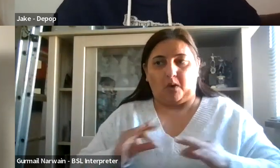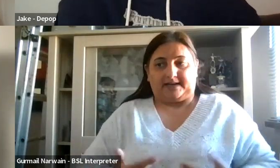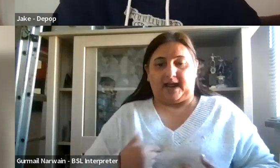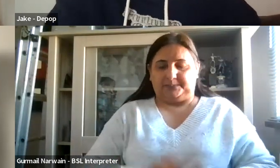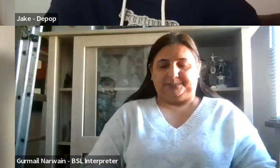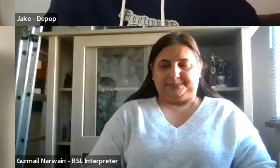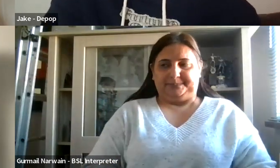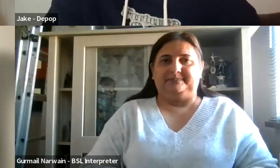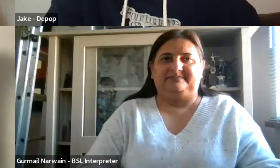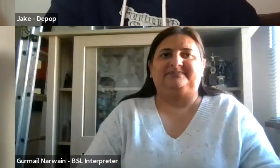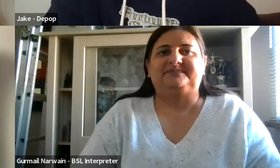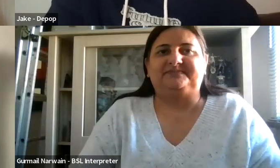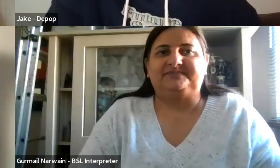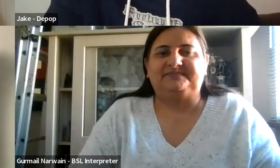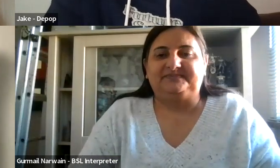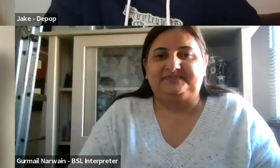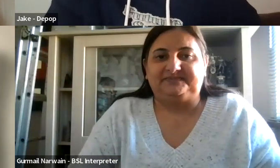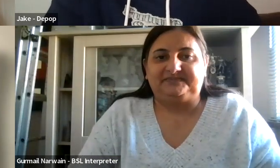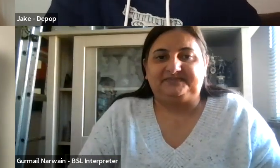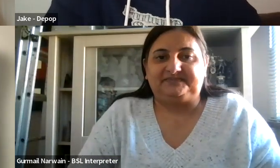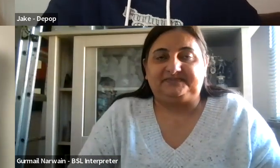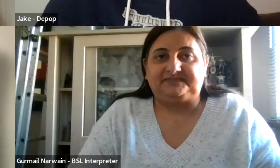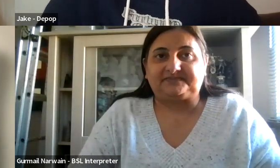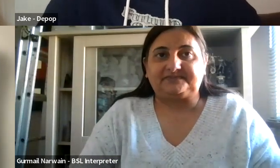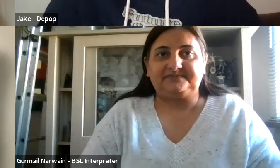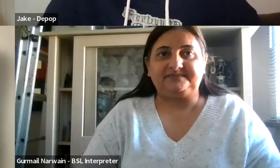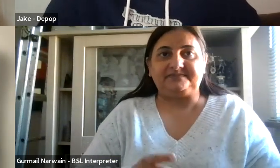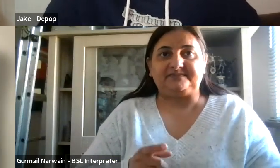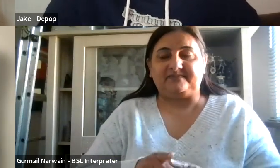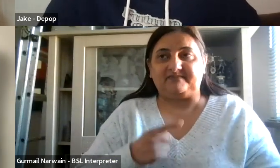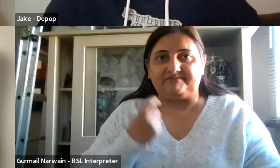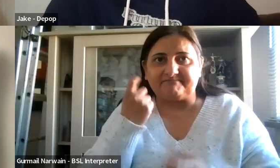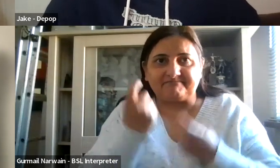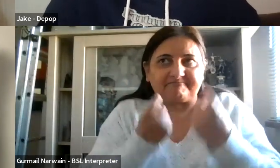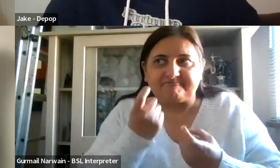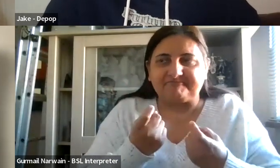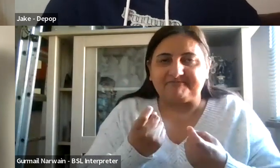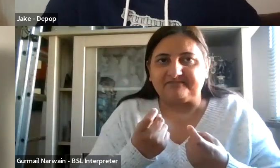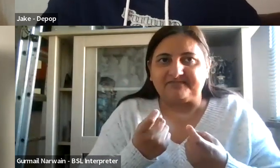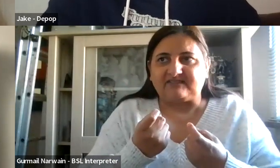It sounds like it's not not only us that might be might be looking to to find somewhere. Sound like it's not only us that may be looking to find somewhere.